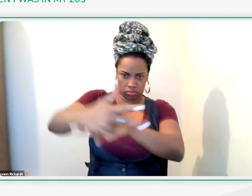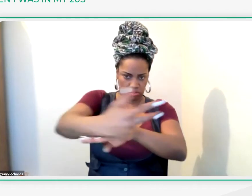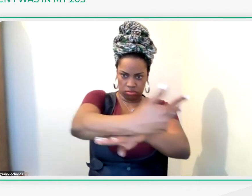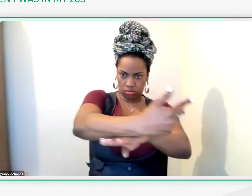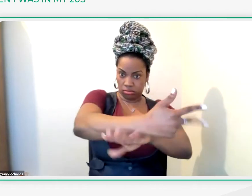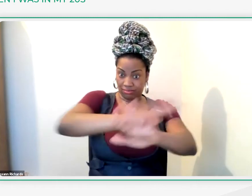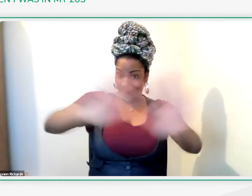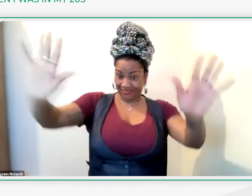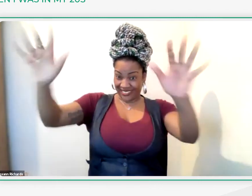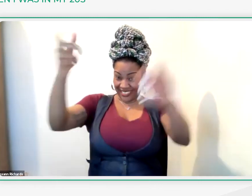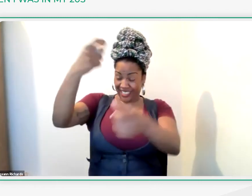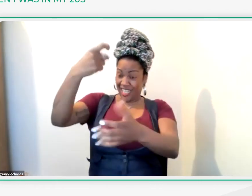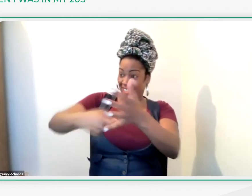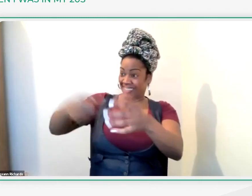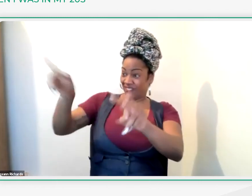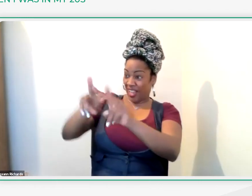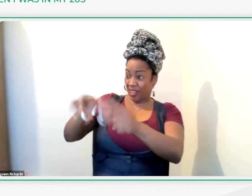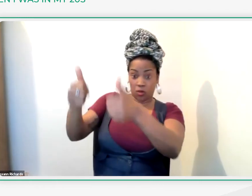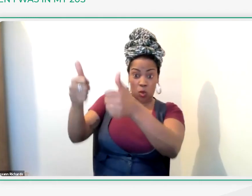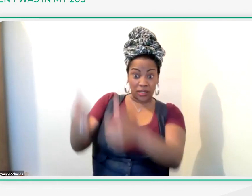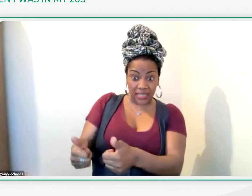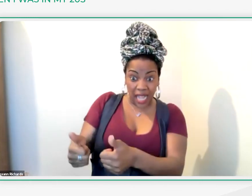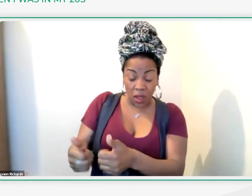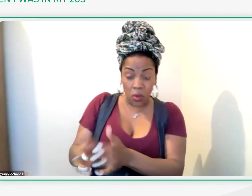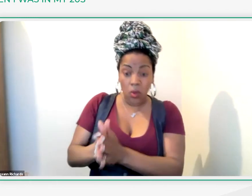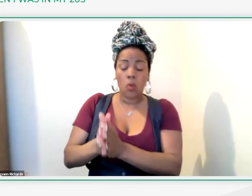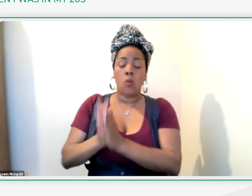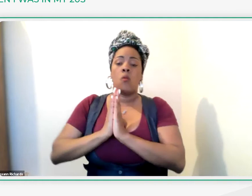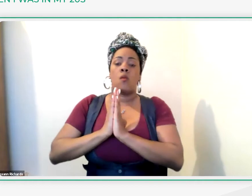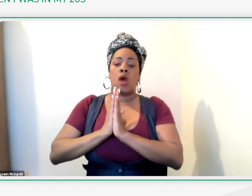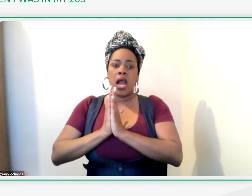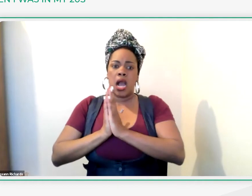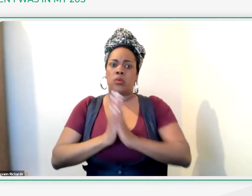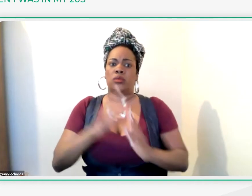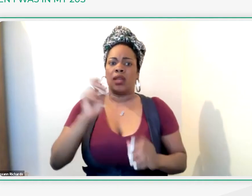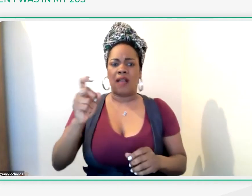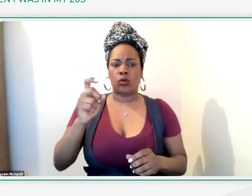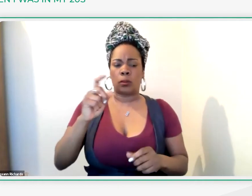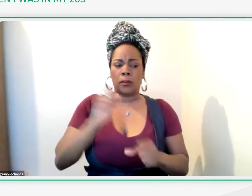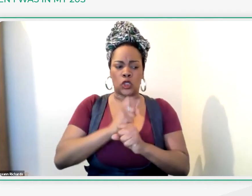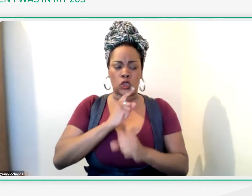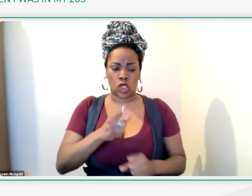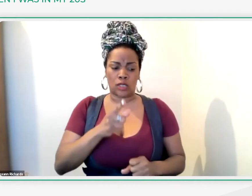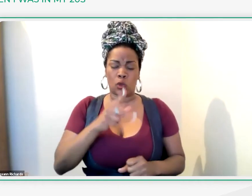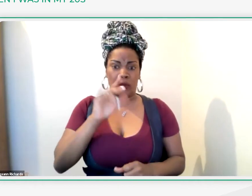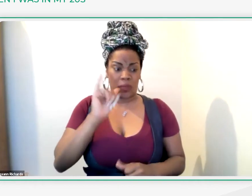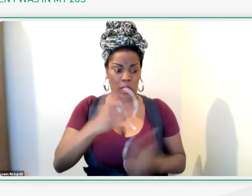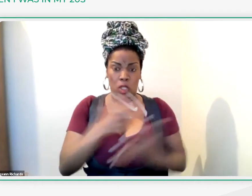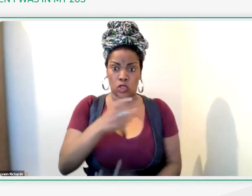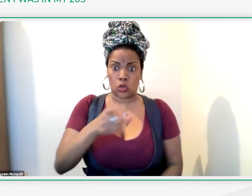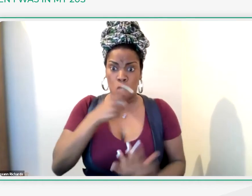The value depreciated immediately, as soon as I left the lot.